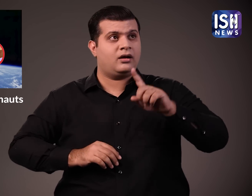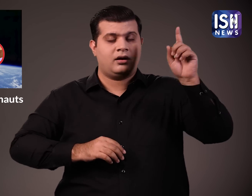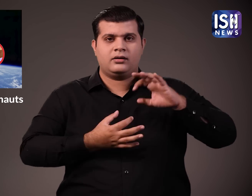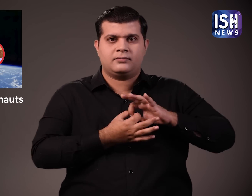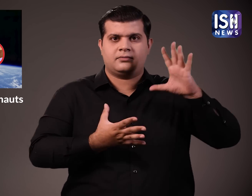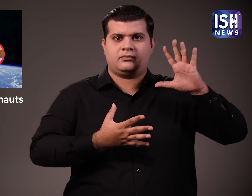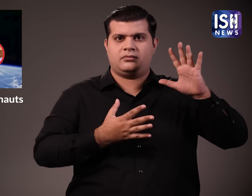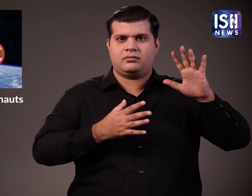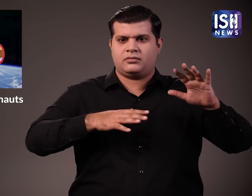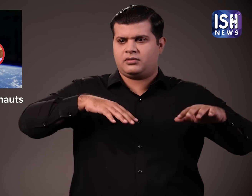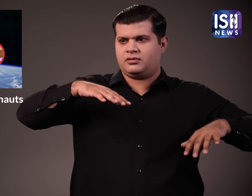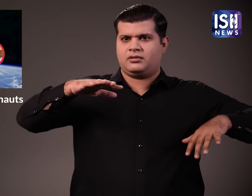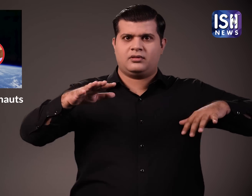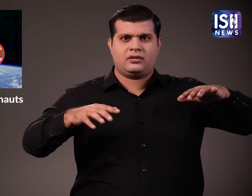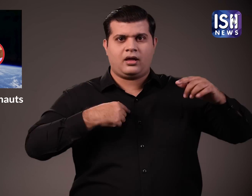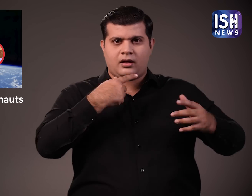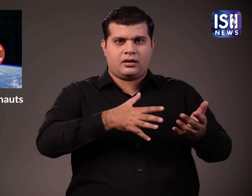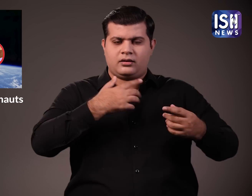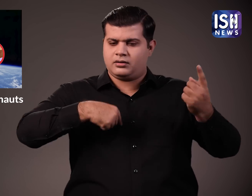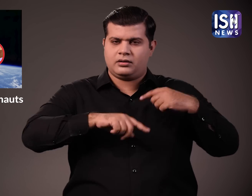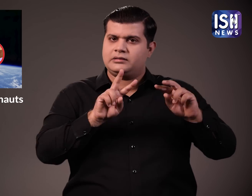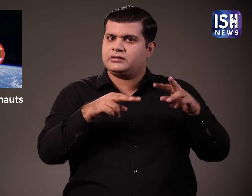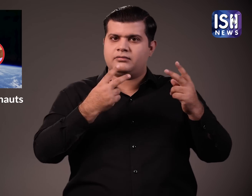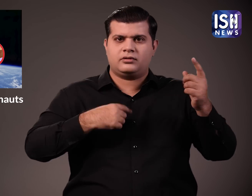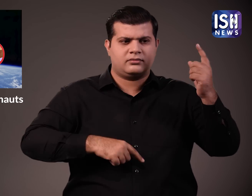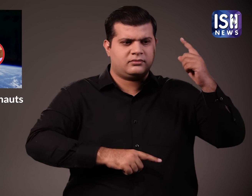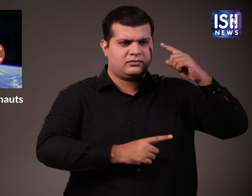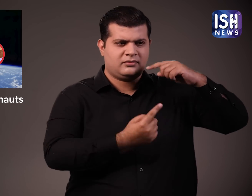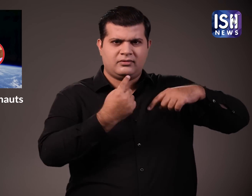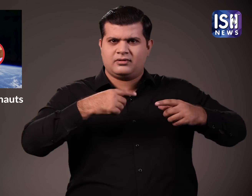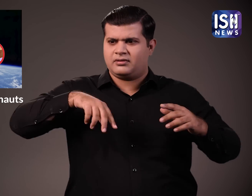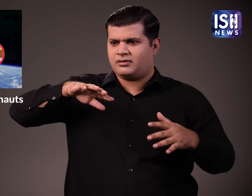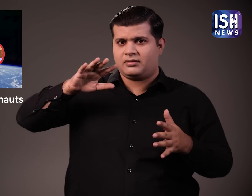But in space, the blood circulation is affected as there is no gravity.